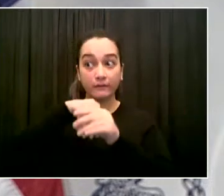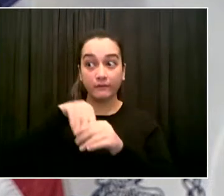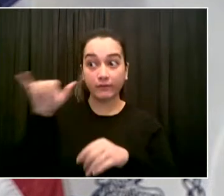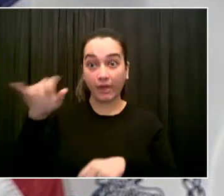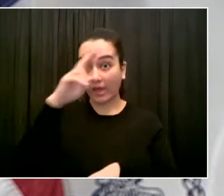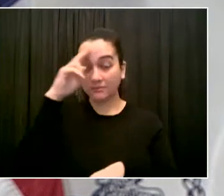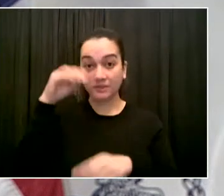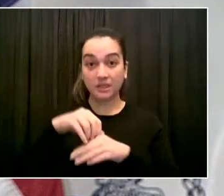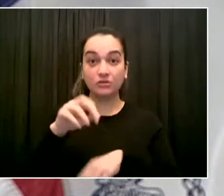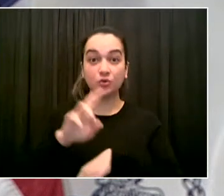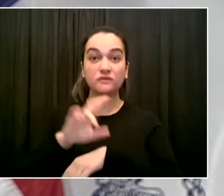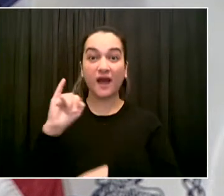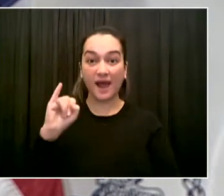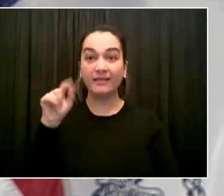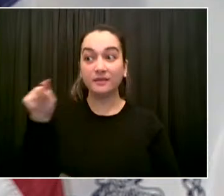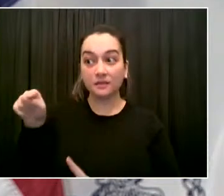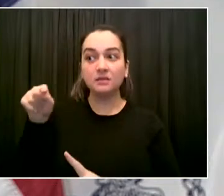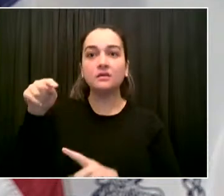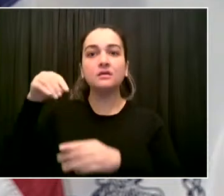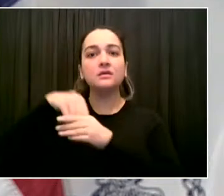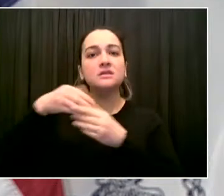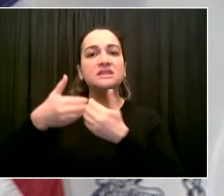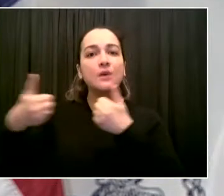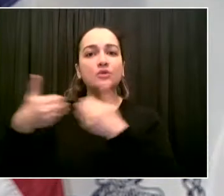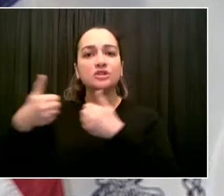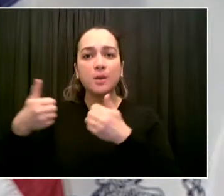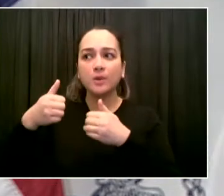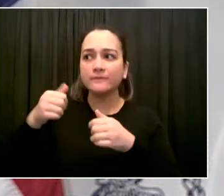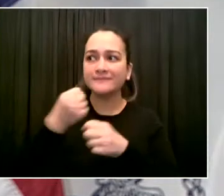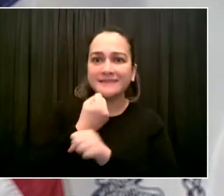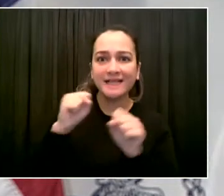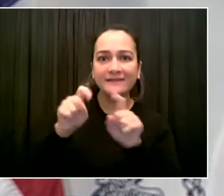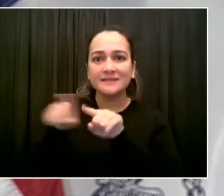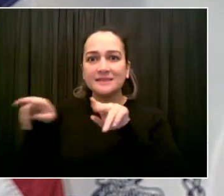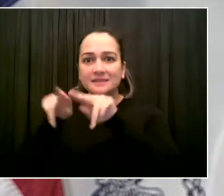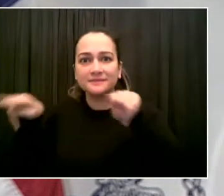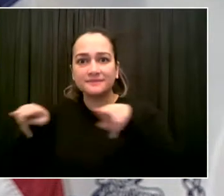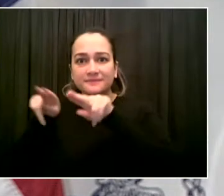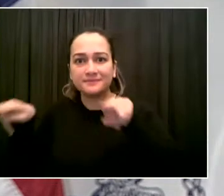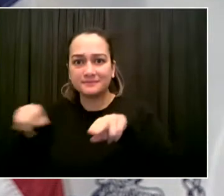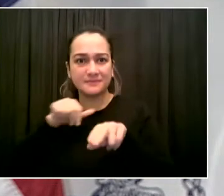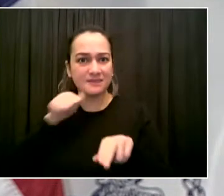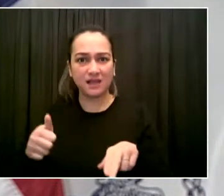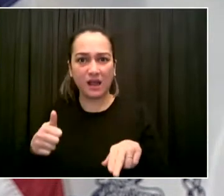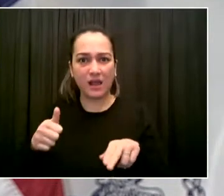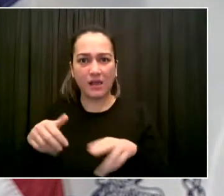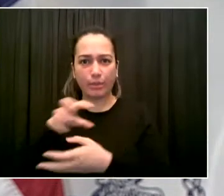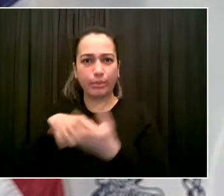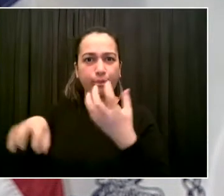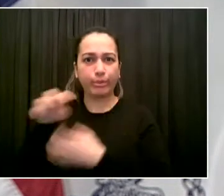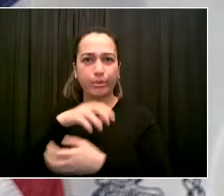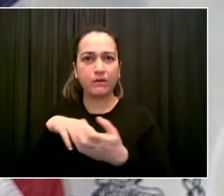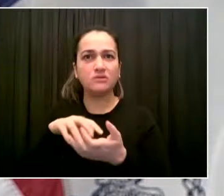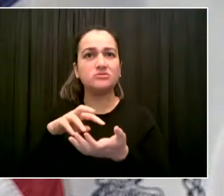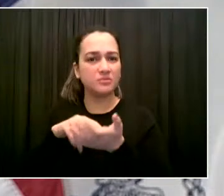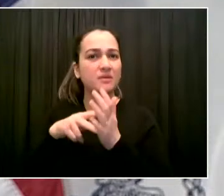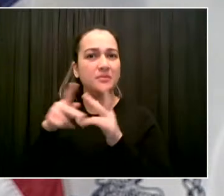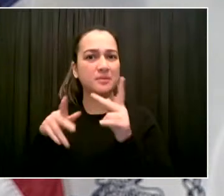ITT 'SBBN EE DIFFICULT GETTING CLEAR NUMBER F O WHO DIED AT THAT